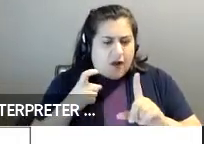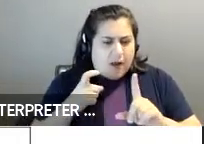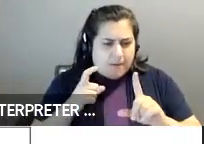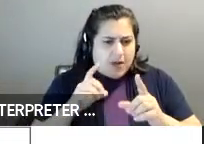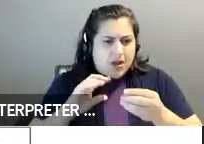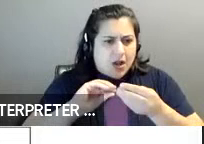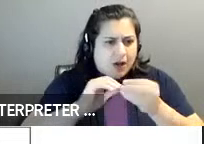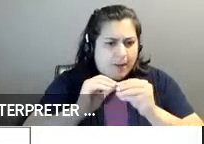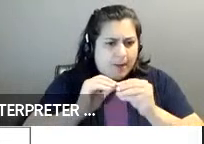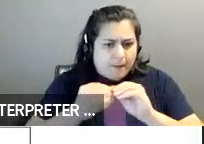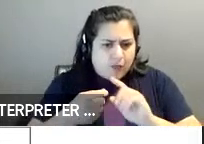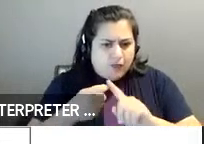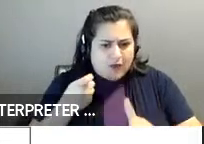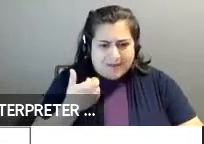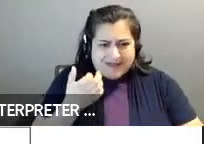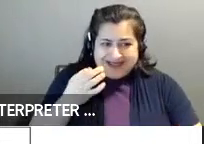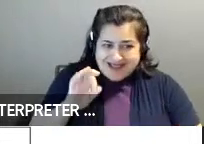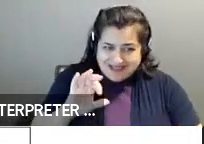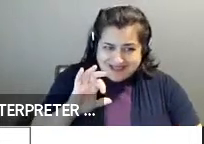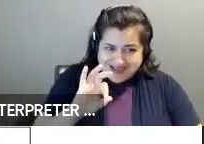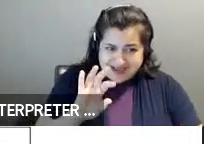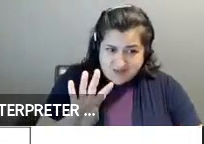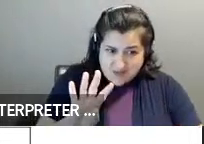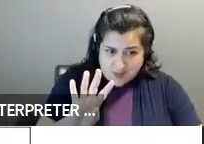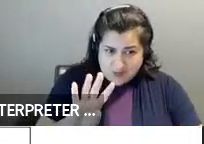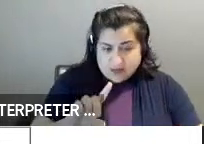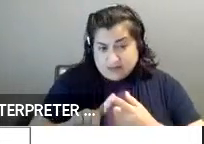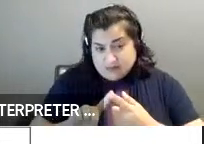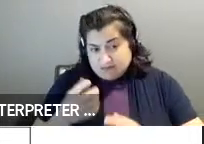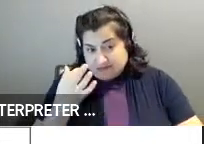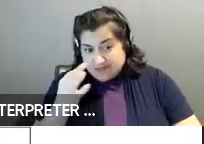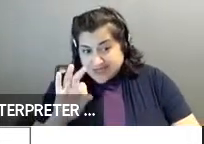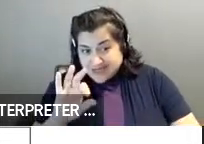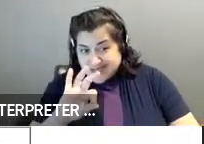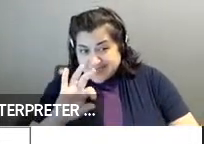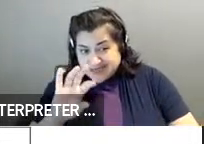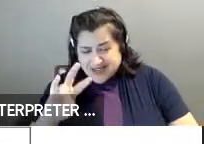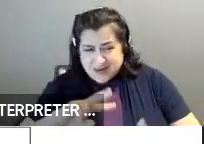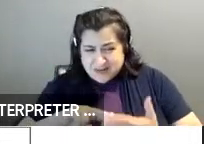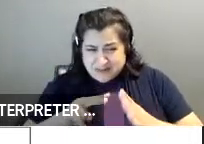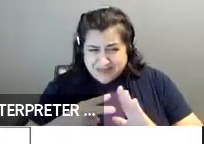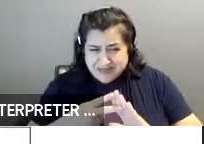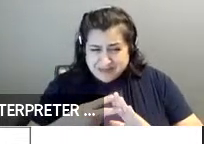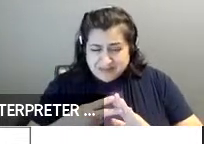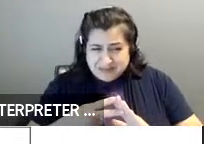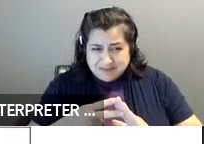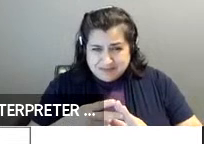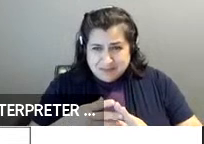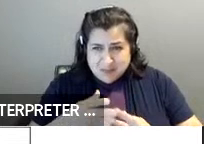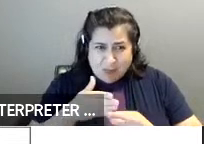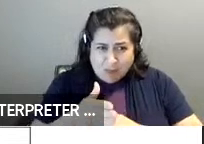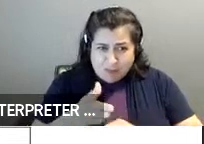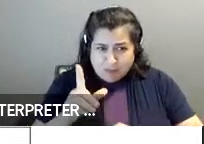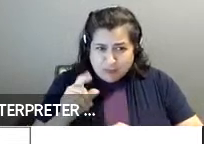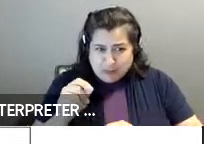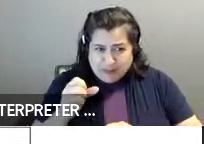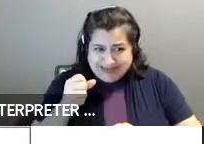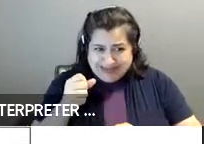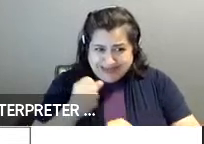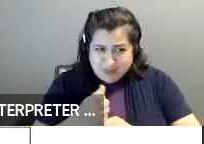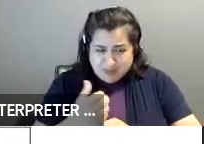So that was almost a couple of decades back when we had few power chair users in the national